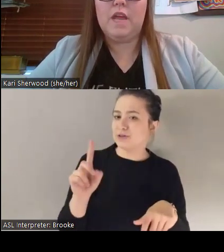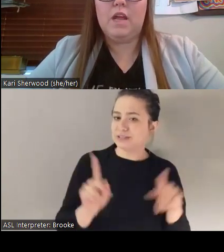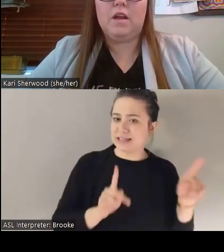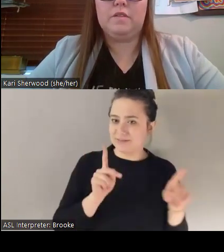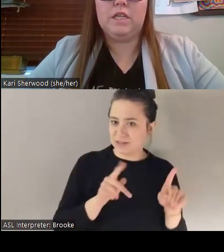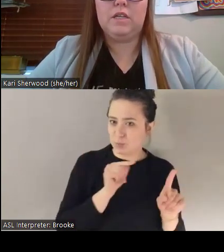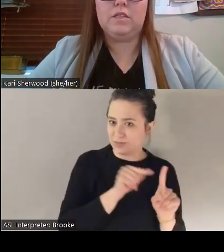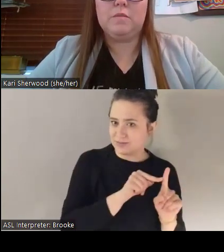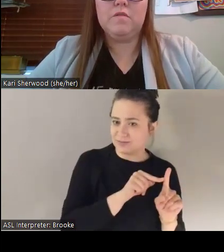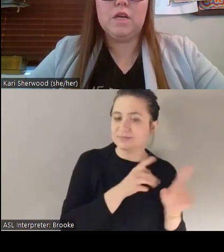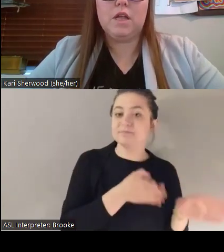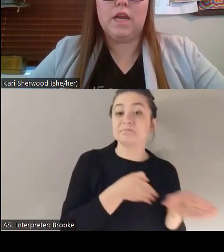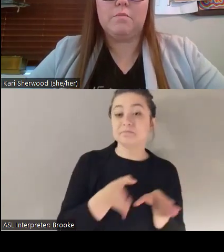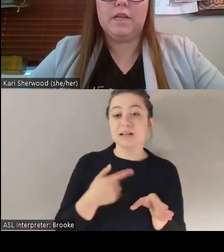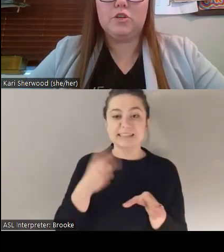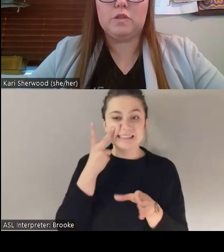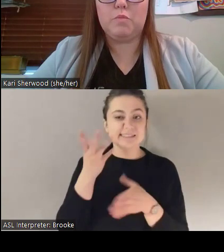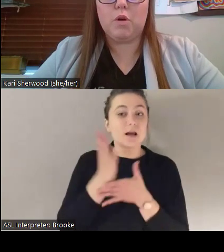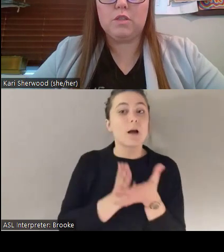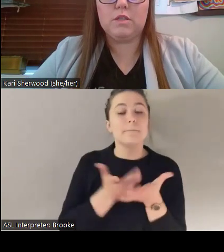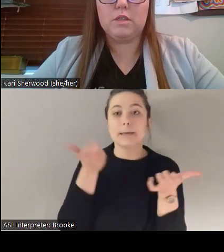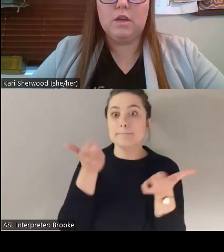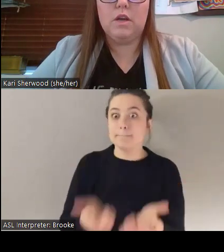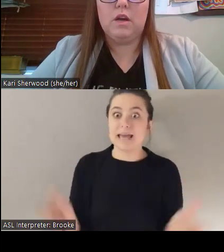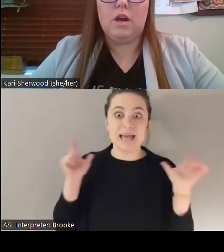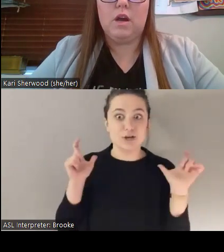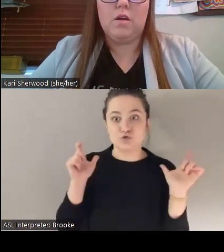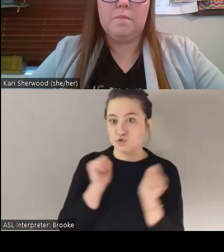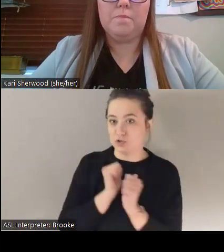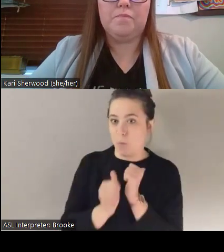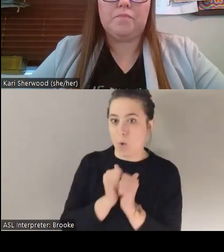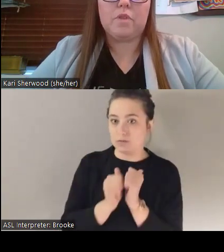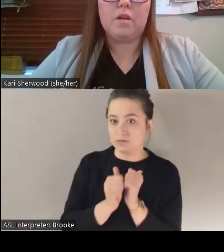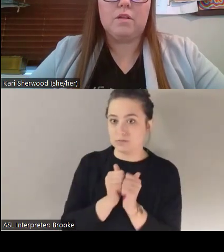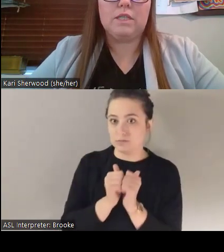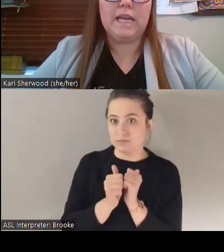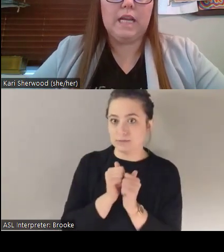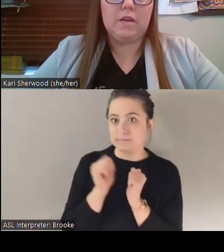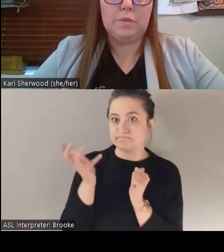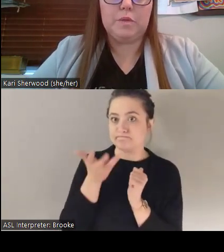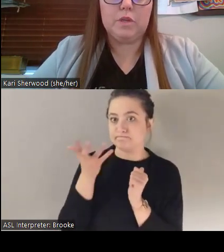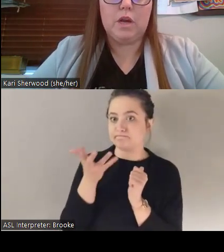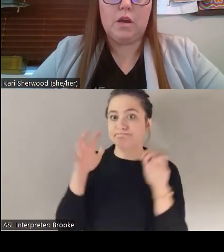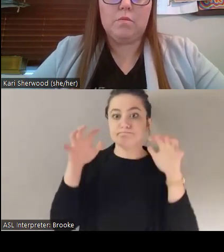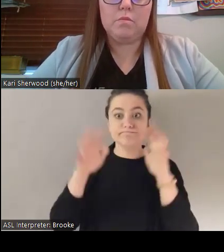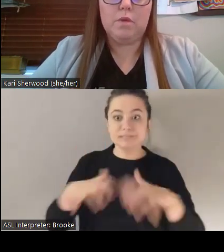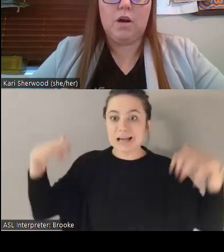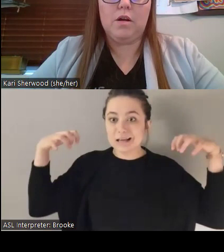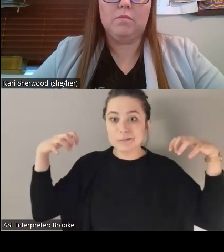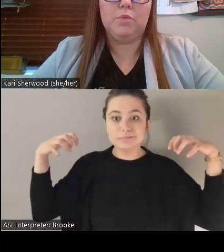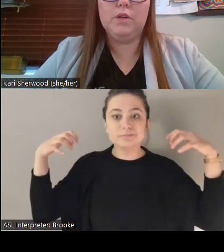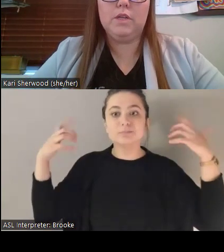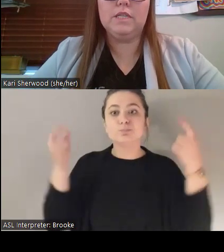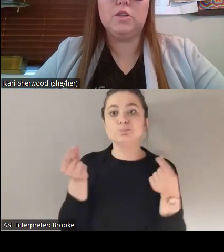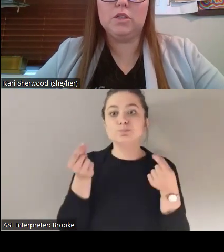and then I've seen some of the major sports stadiums install